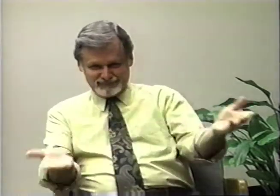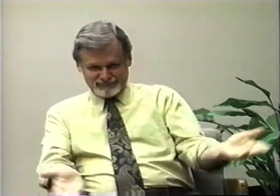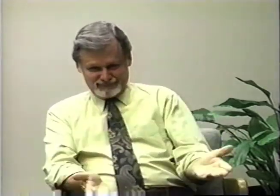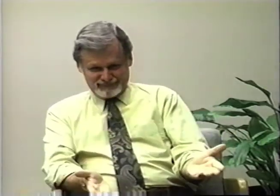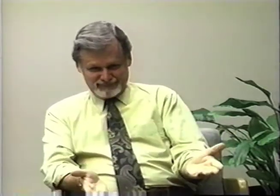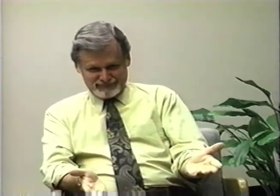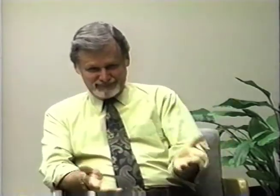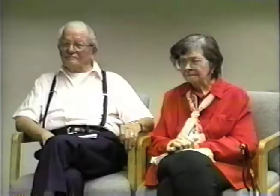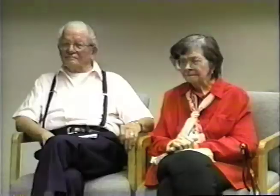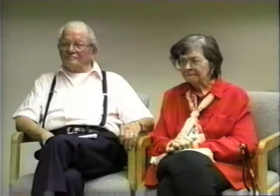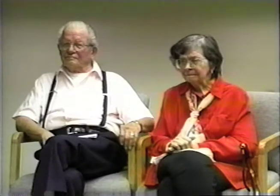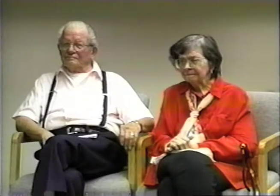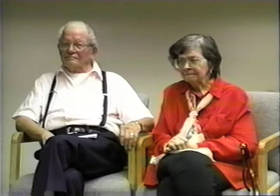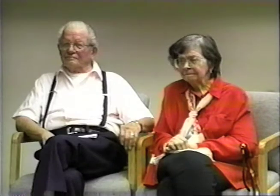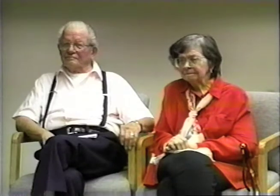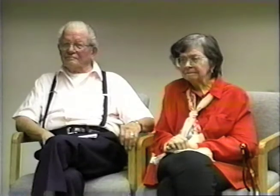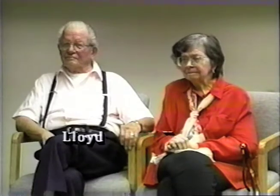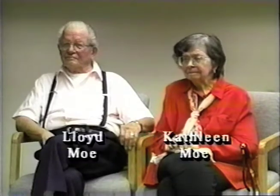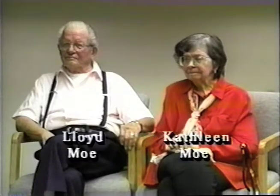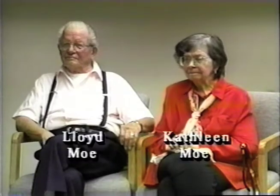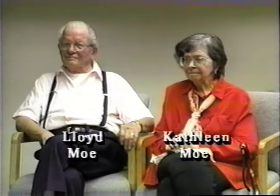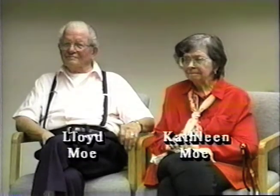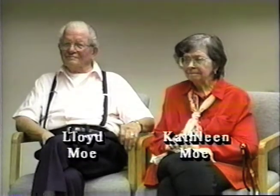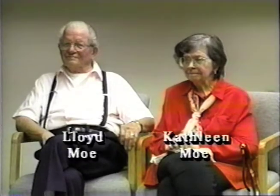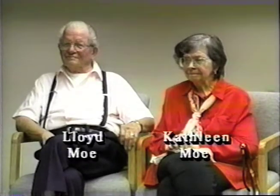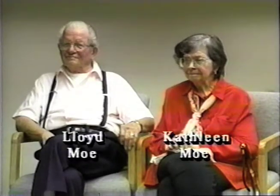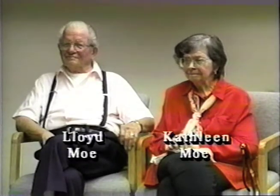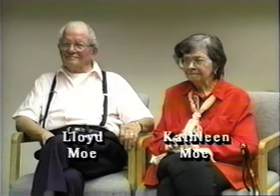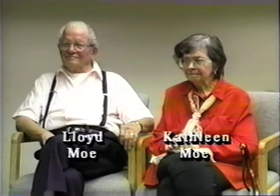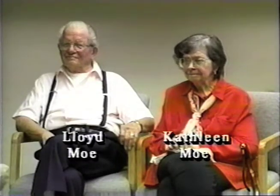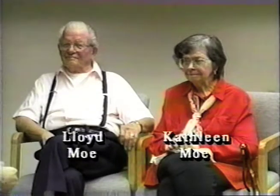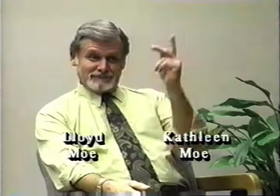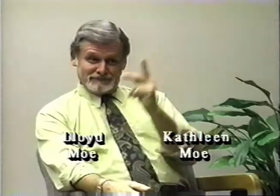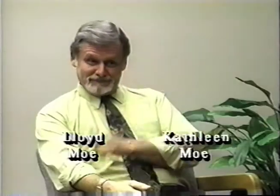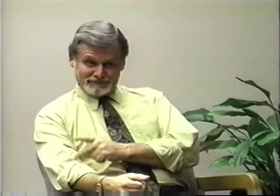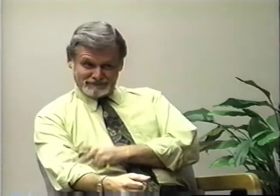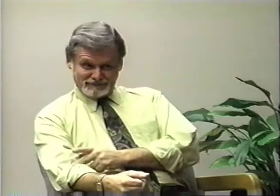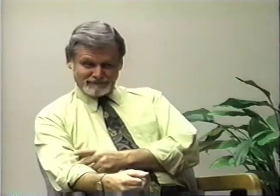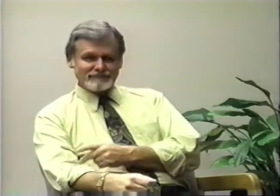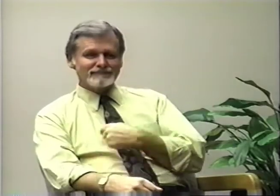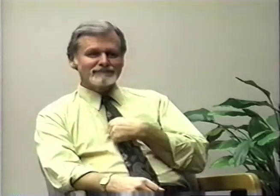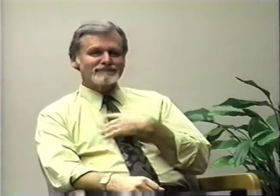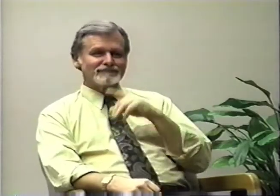Both very good friends of mine.